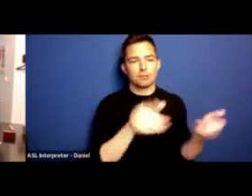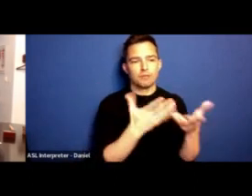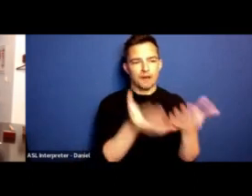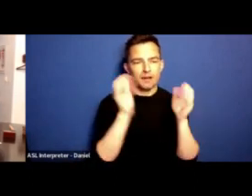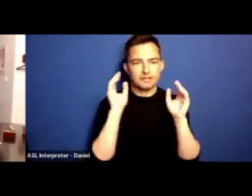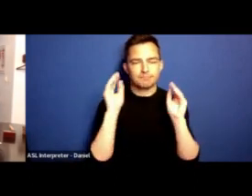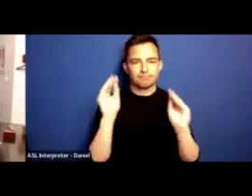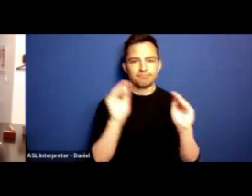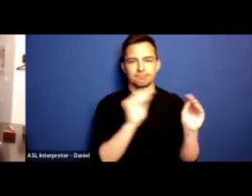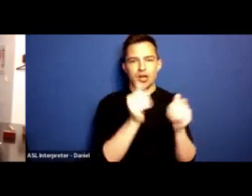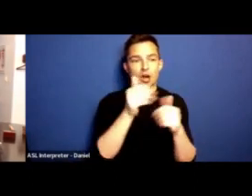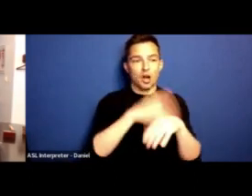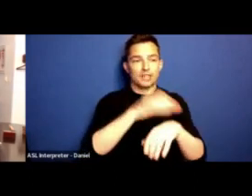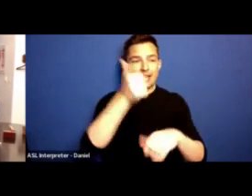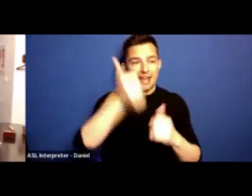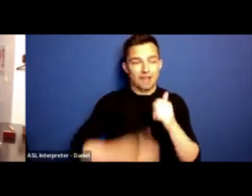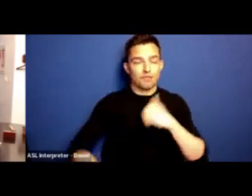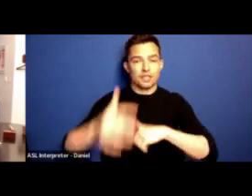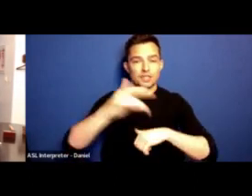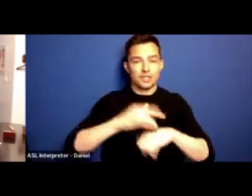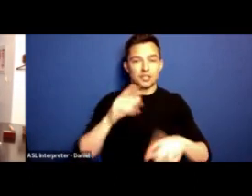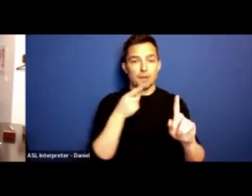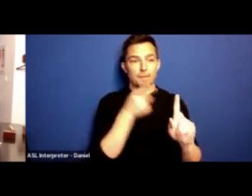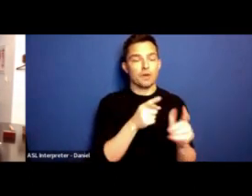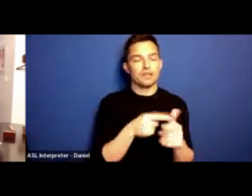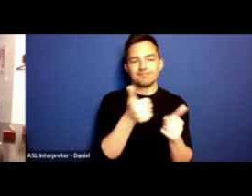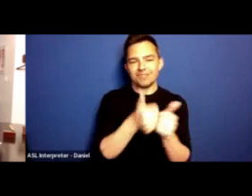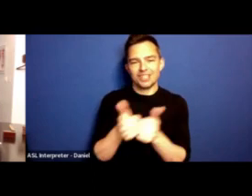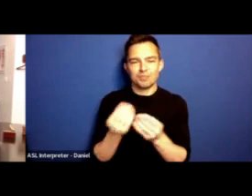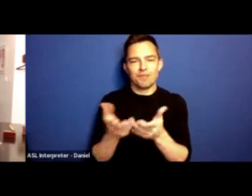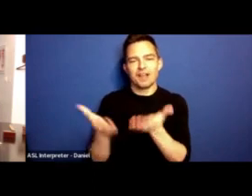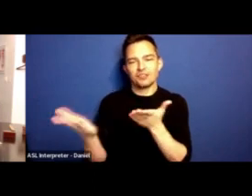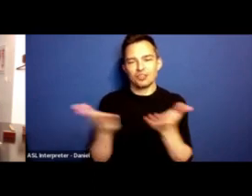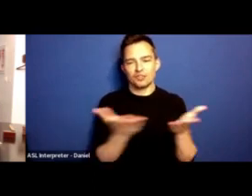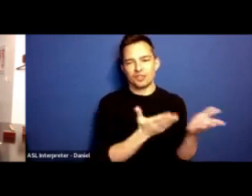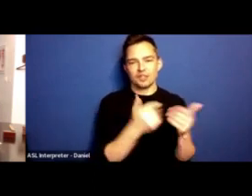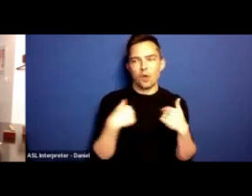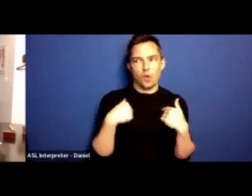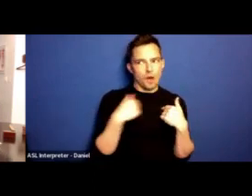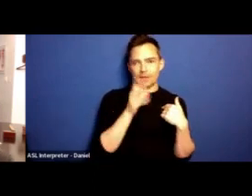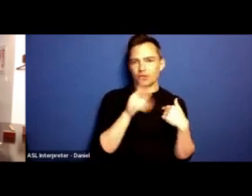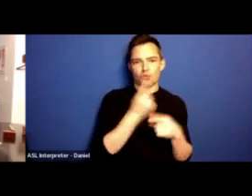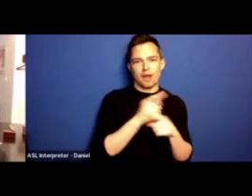touchpoint so that they each can provide the services and not say, Oh, I'm not the right agency, you have to go here, you